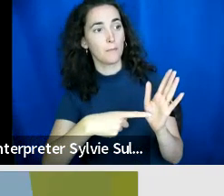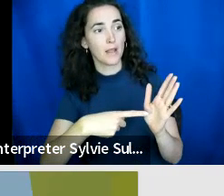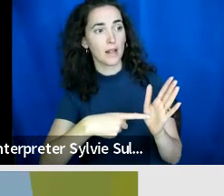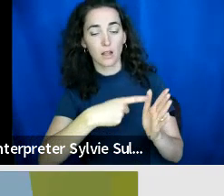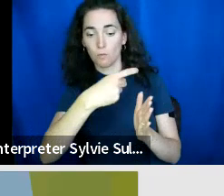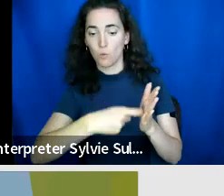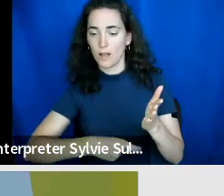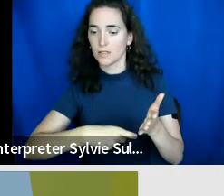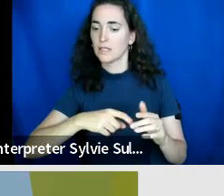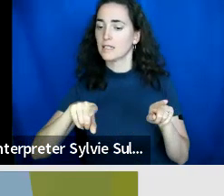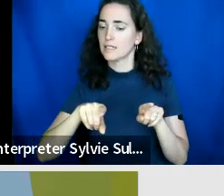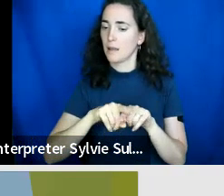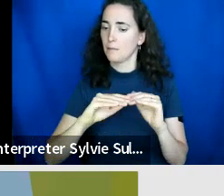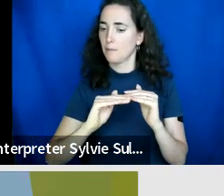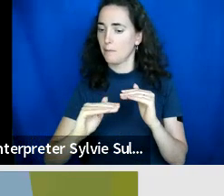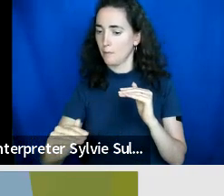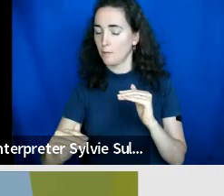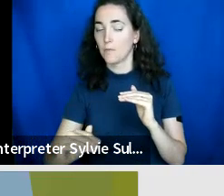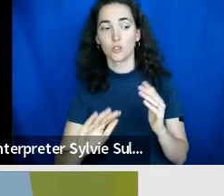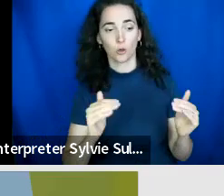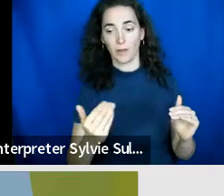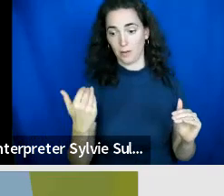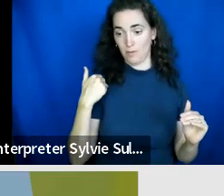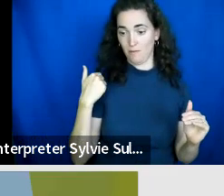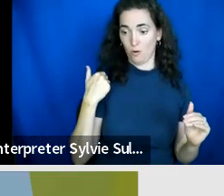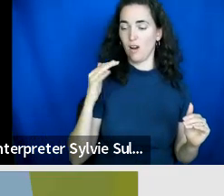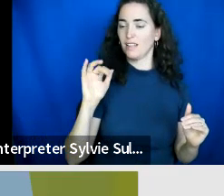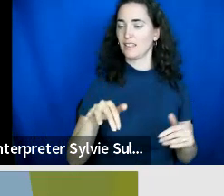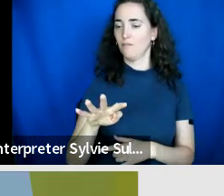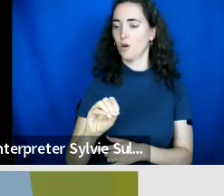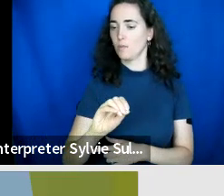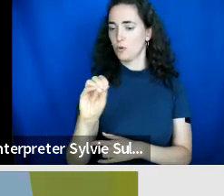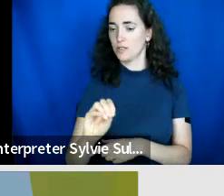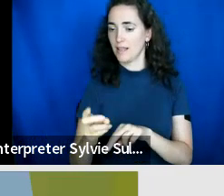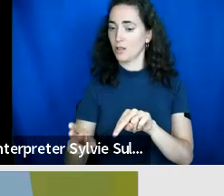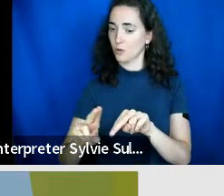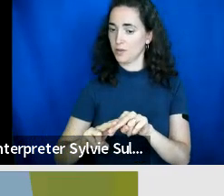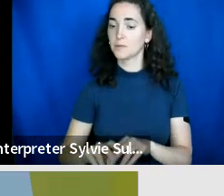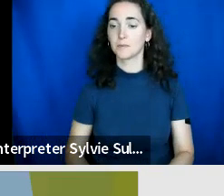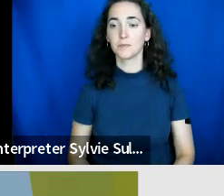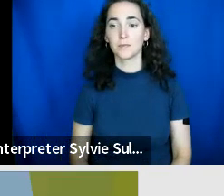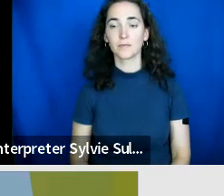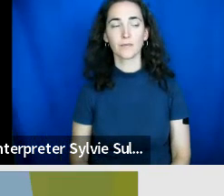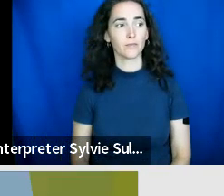That is a approximately a 40% increase. from where they were.